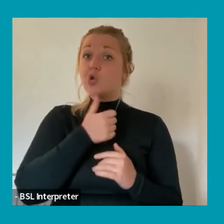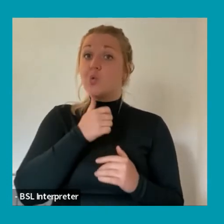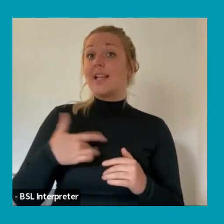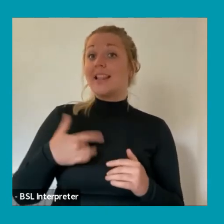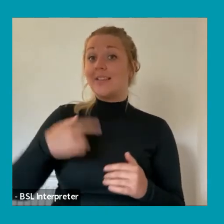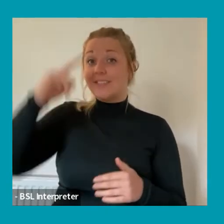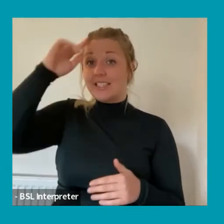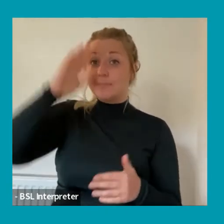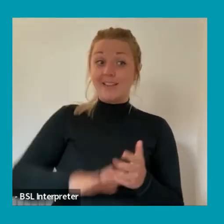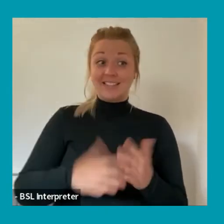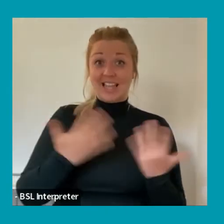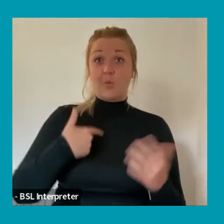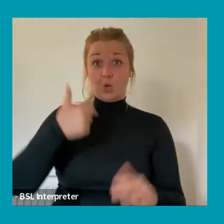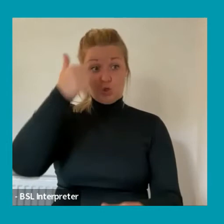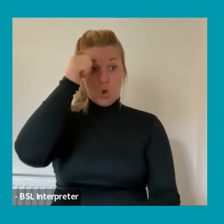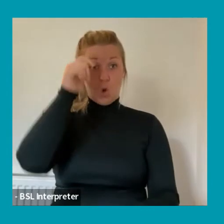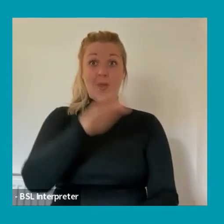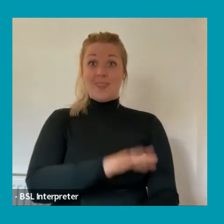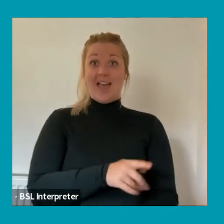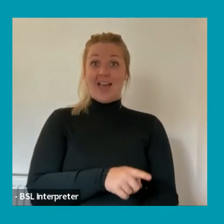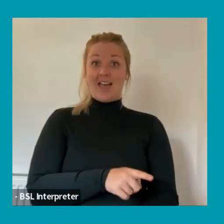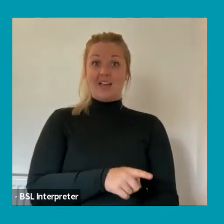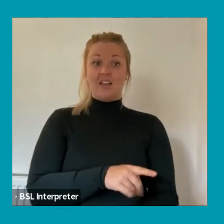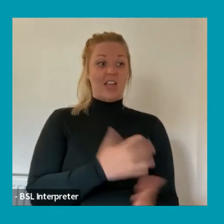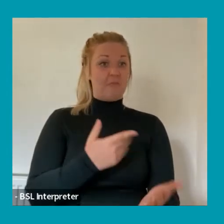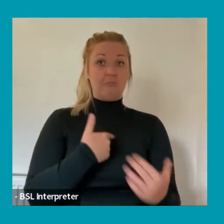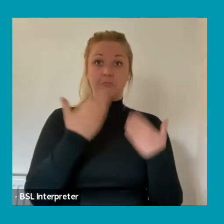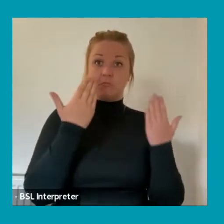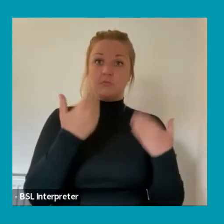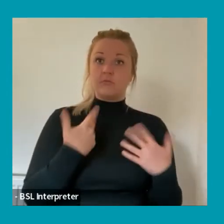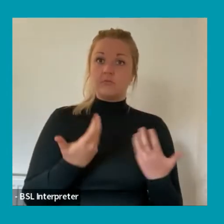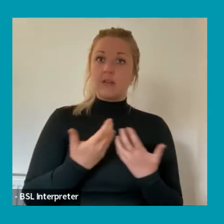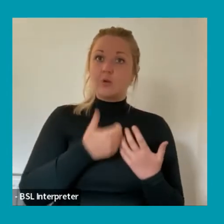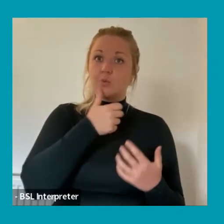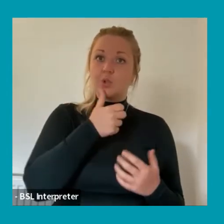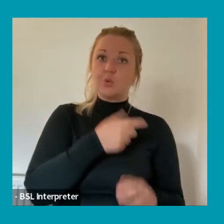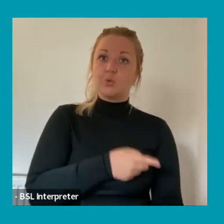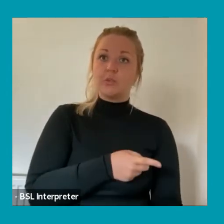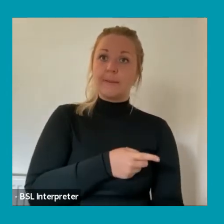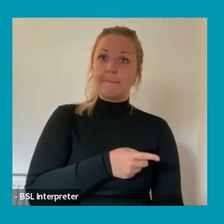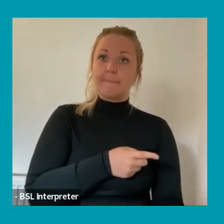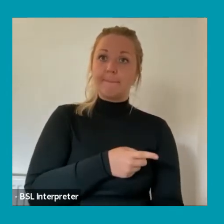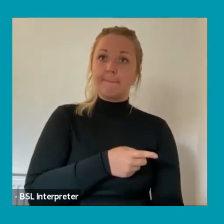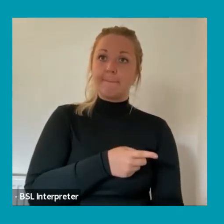And we know that in a lot of organisations people, who have had hidden differences, whether that's